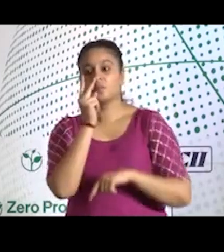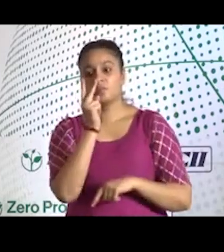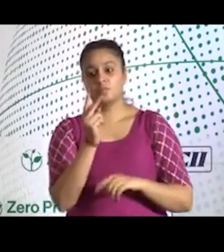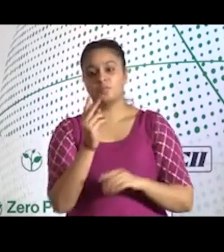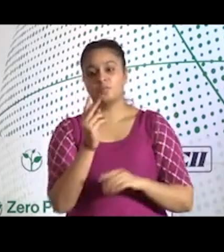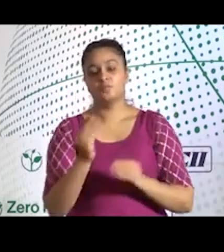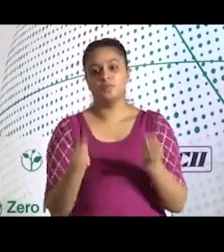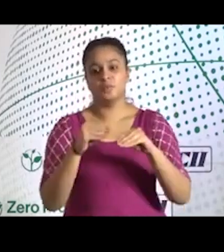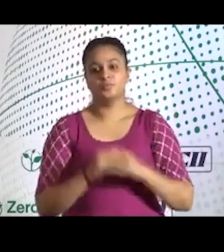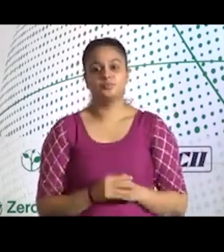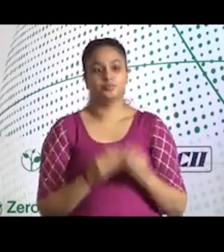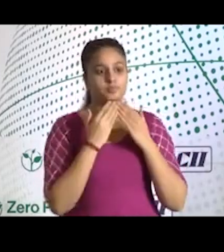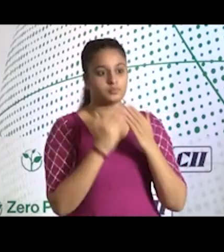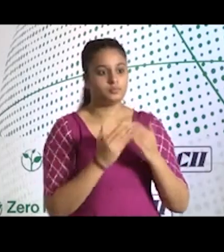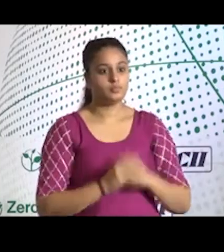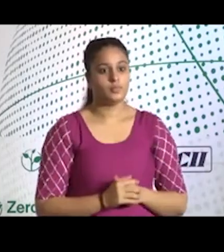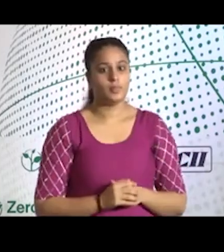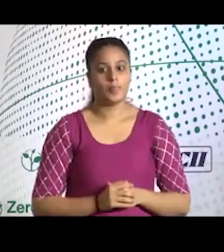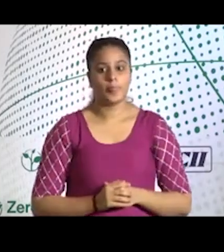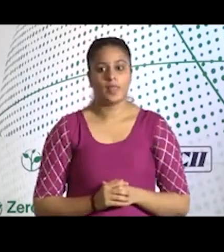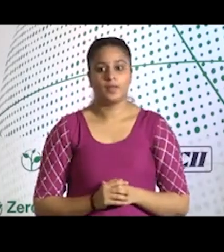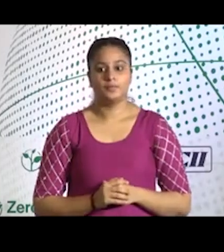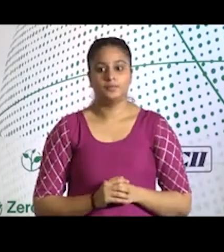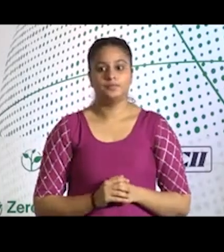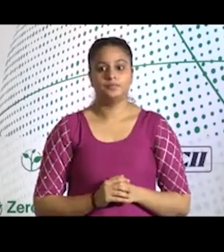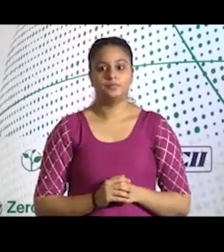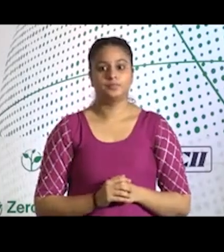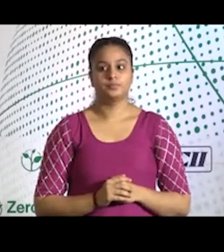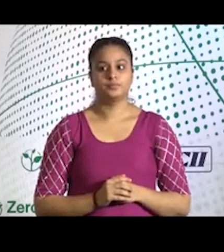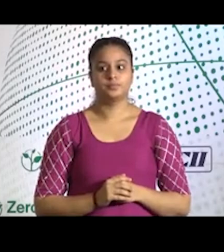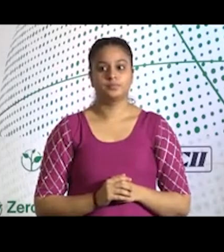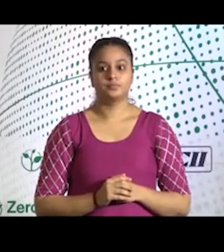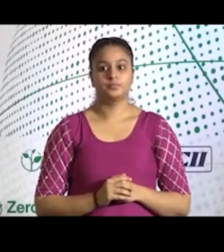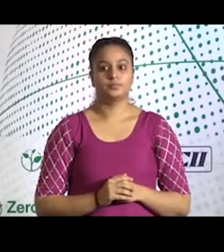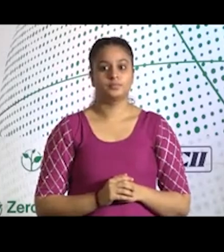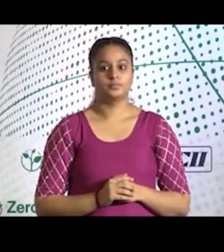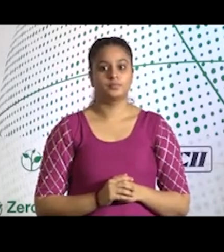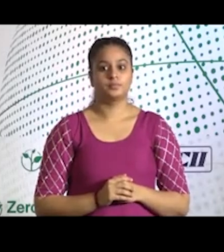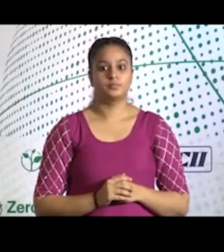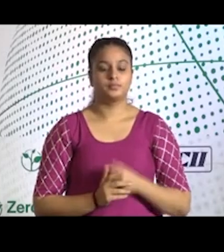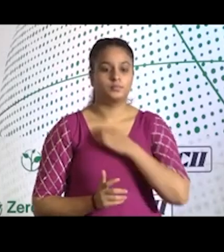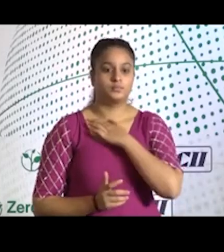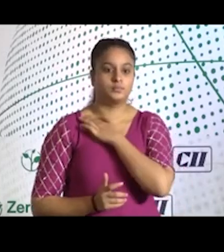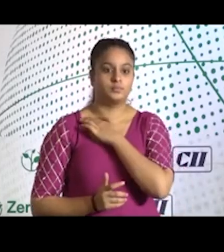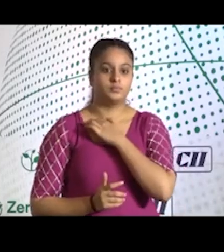Thank you. CHARBONNET Do we have another? No, we're out of time. 5 minutes, maybe.